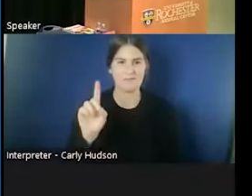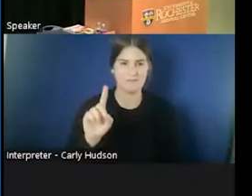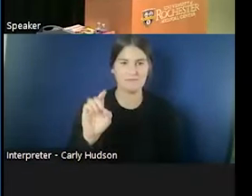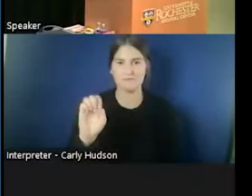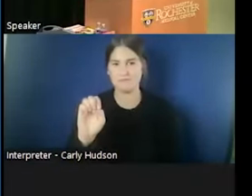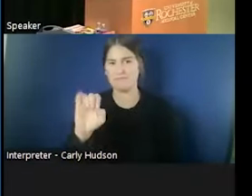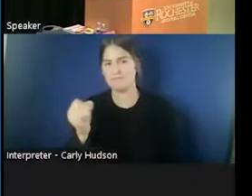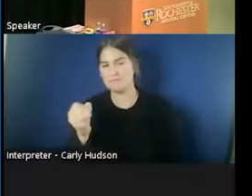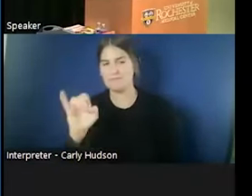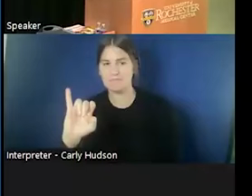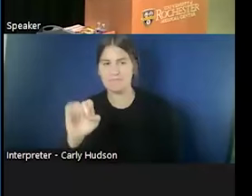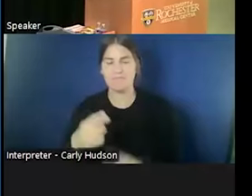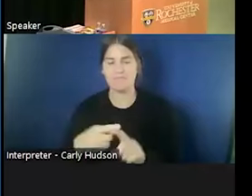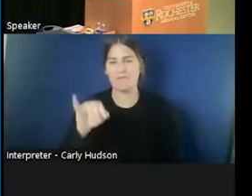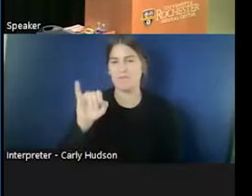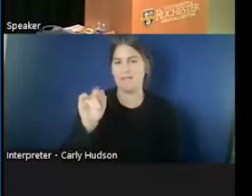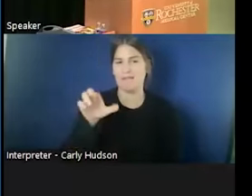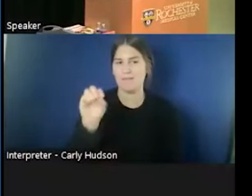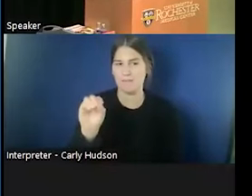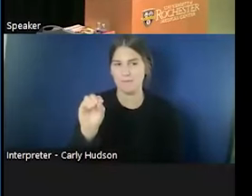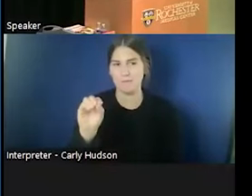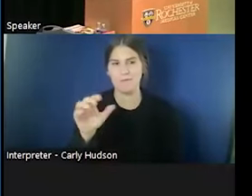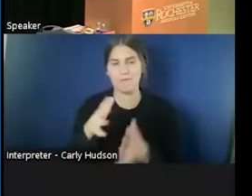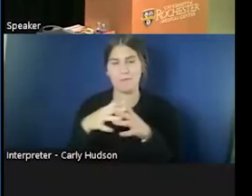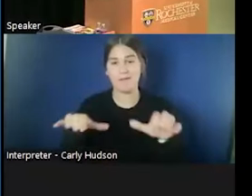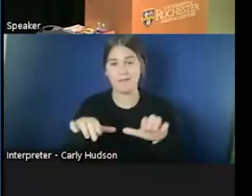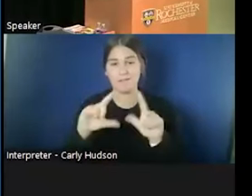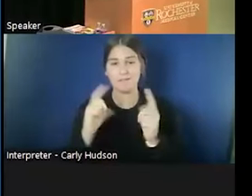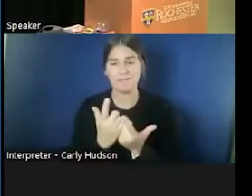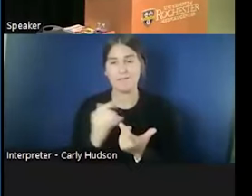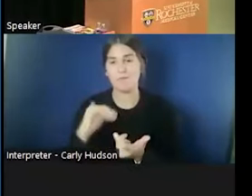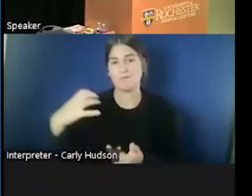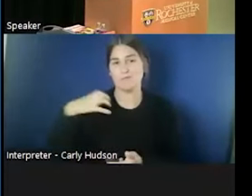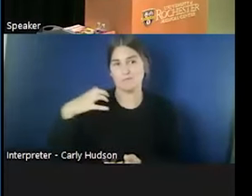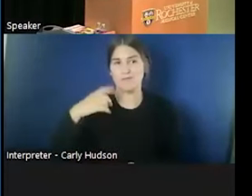American Action League I am also the chair for the Latino Health Coalition which is run through